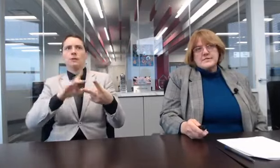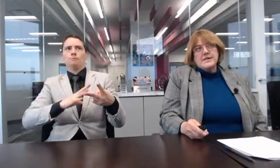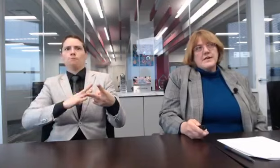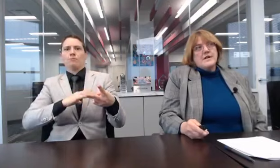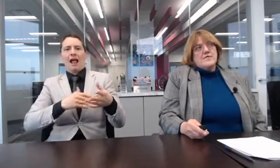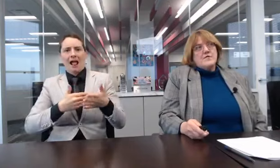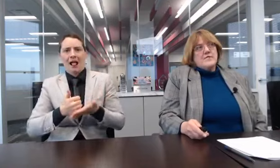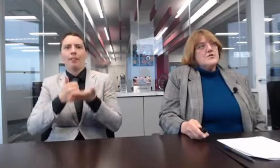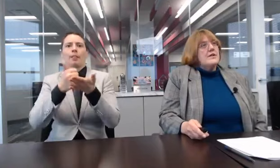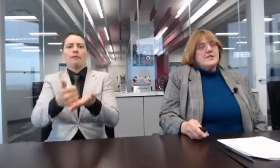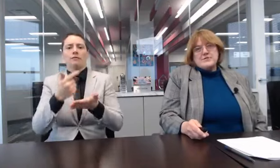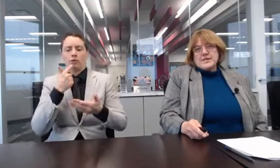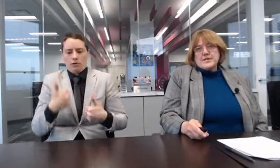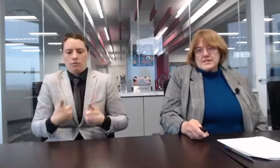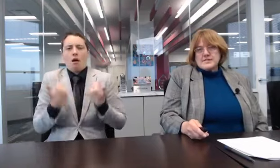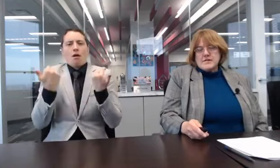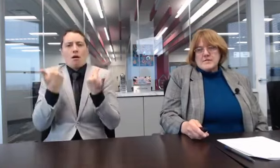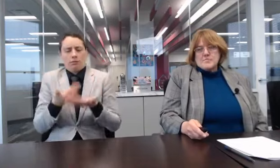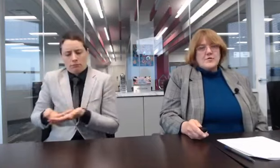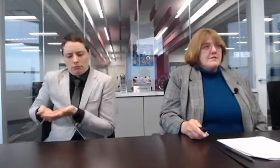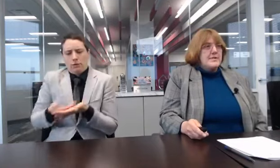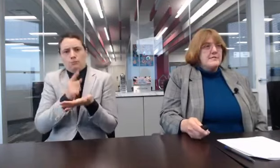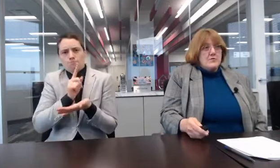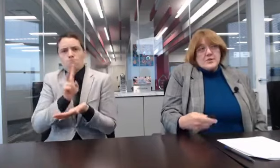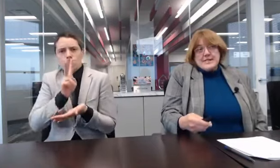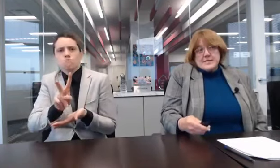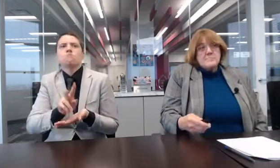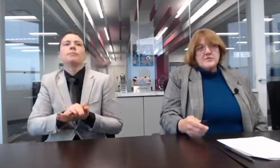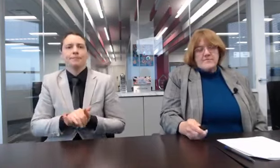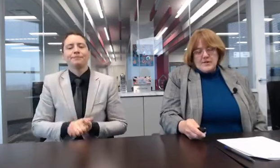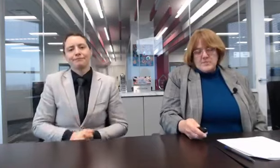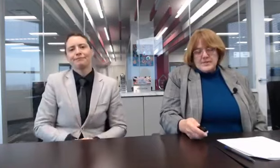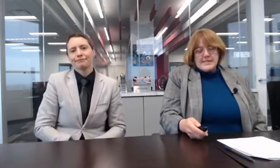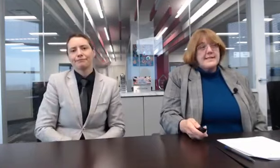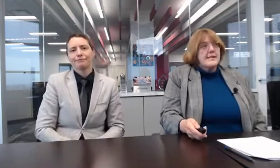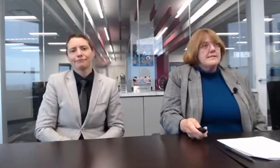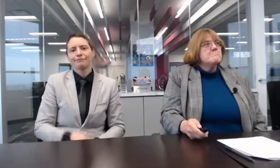if you have a child that you think is going to be or is developmentally delayed.